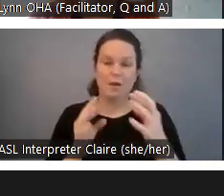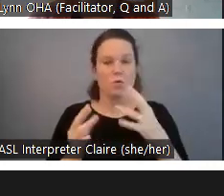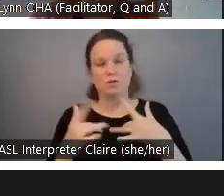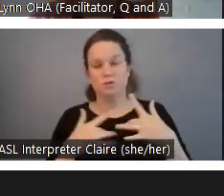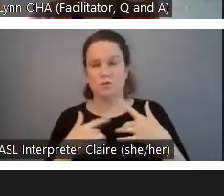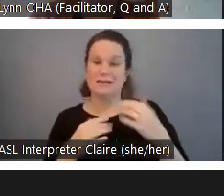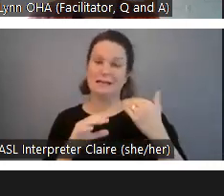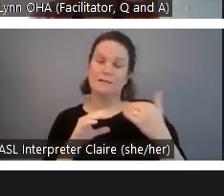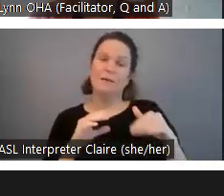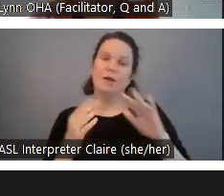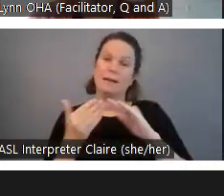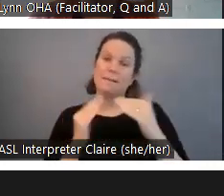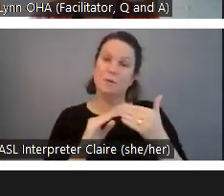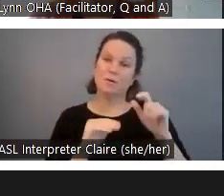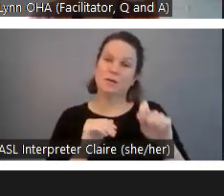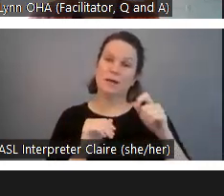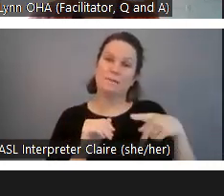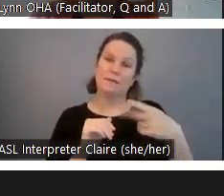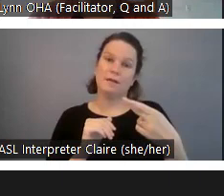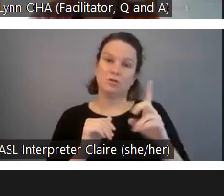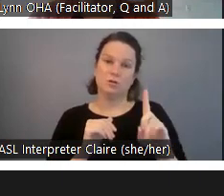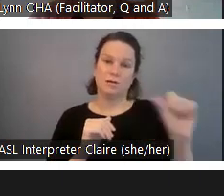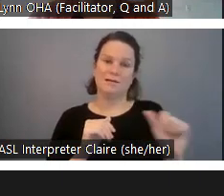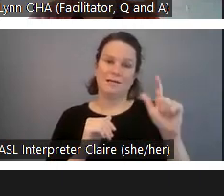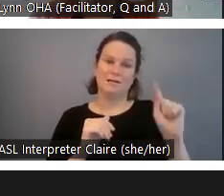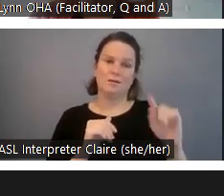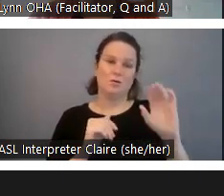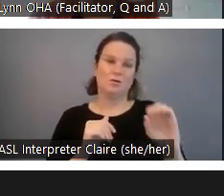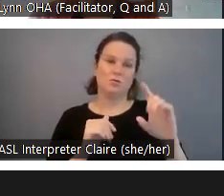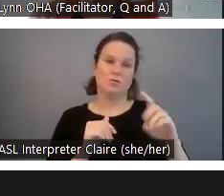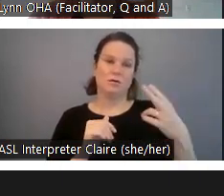is community.phd at